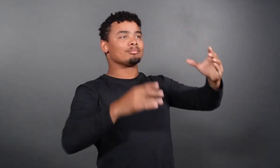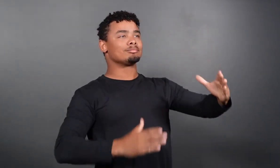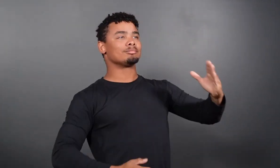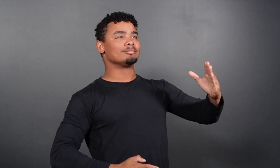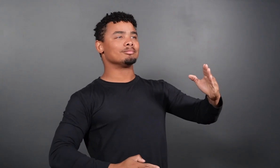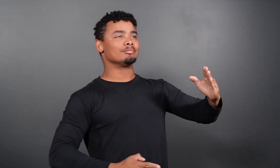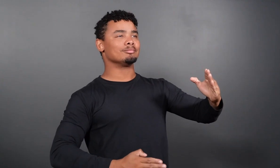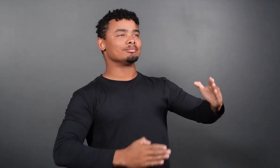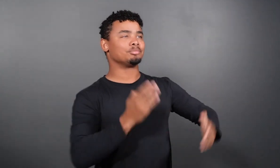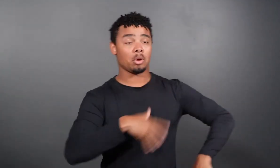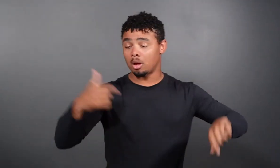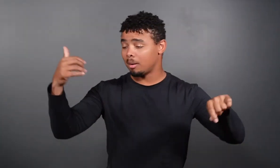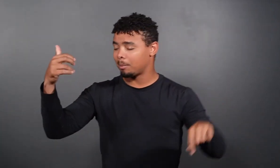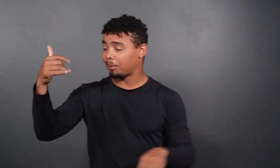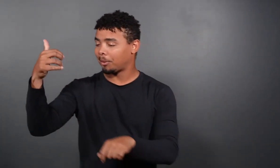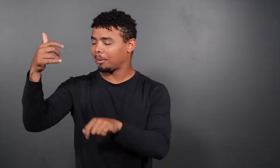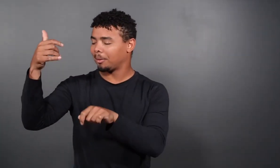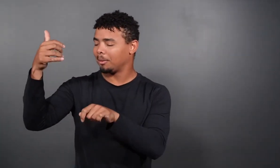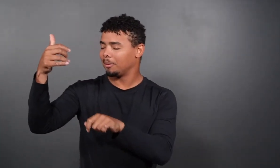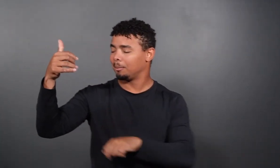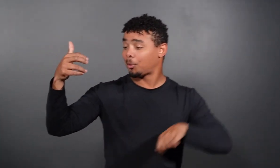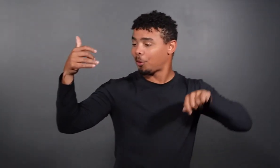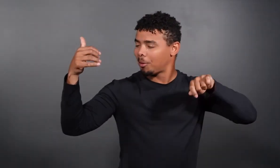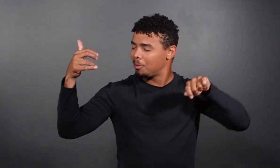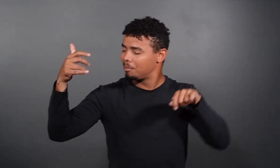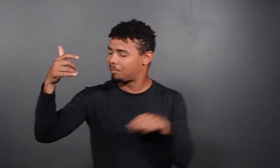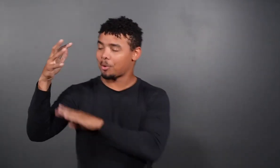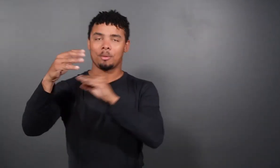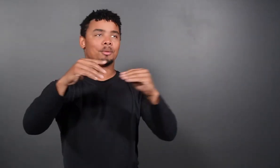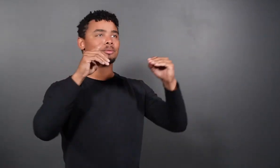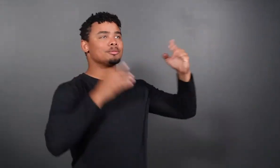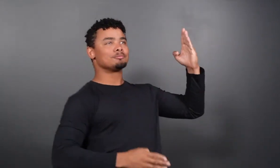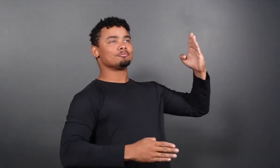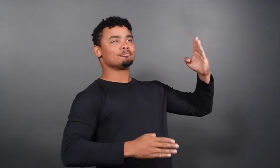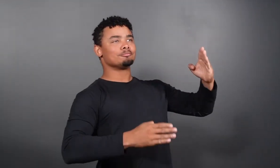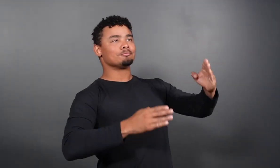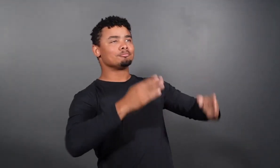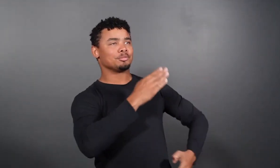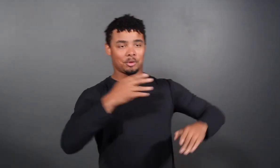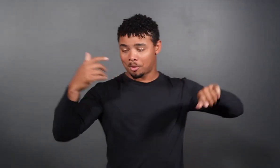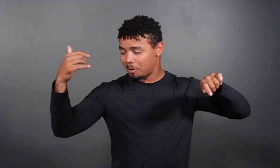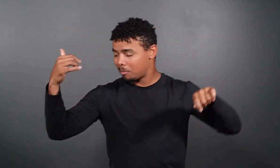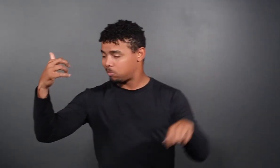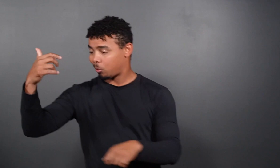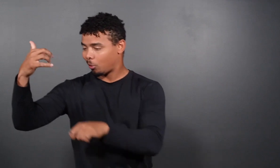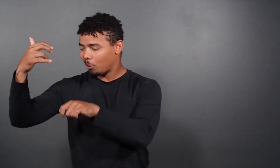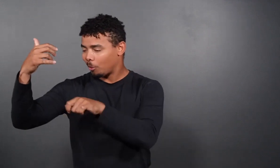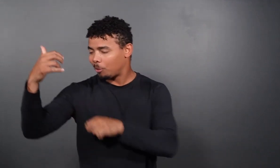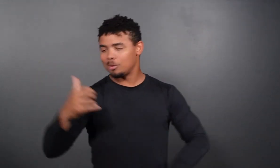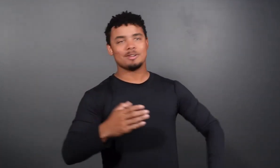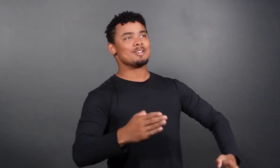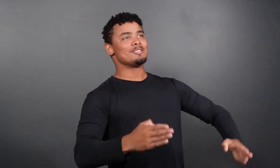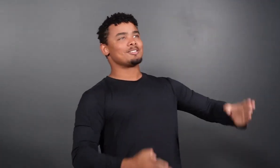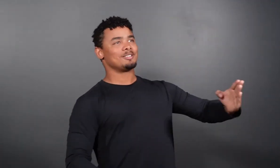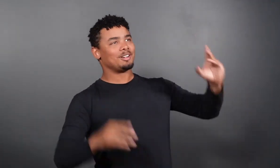tick the cello talks a rocking motion tick tock the cello rocks the doll walks